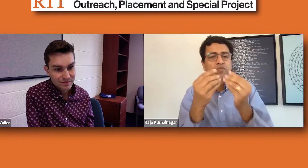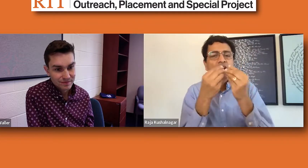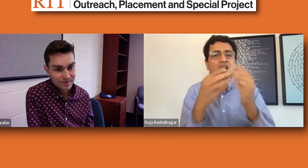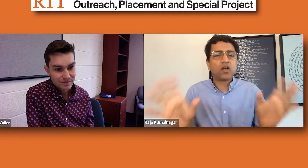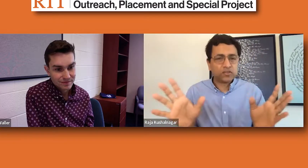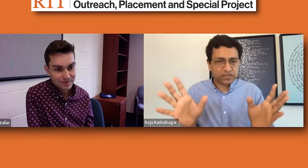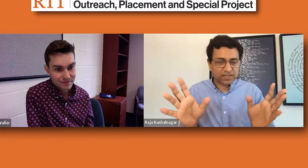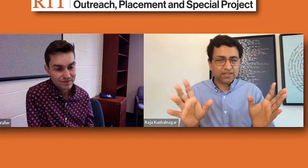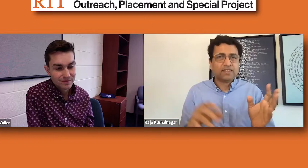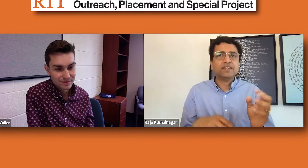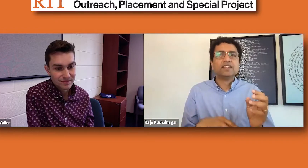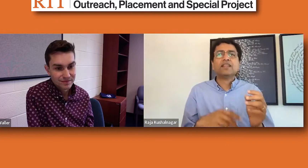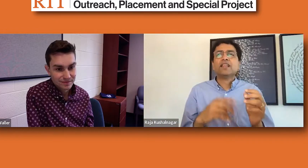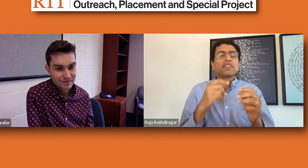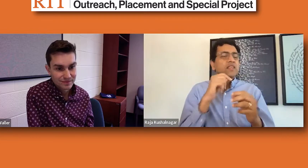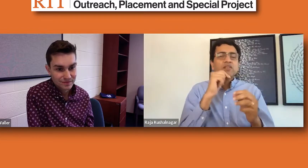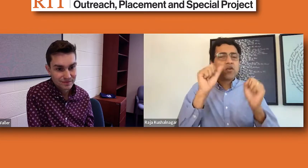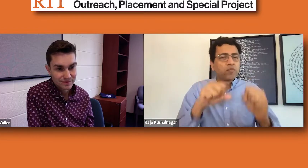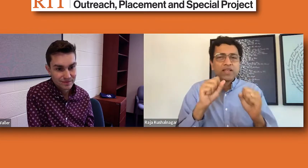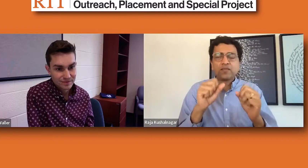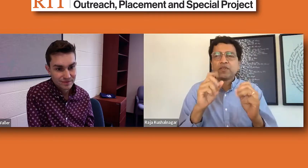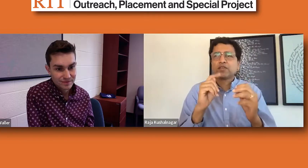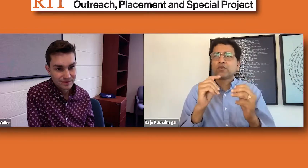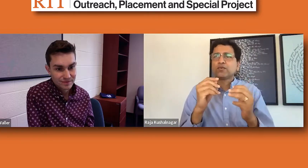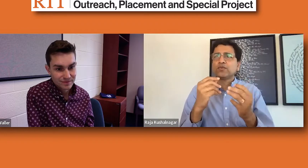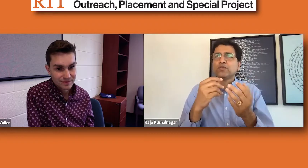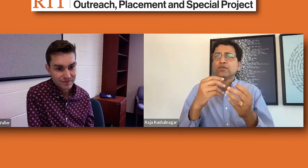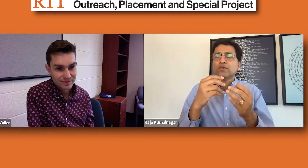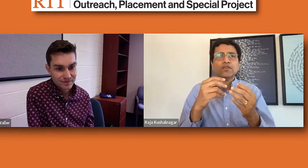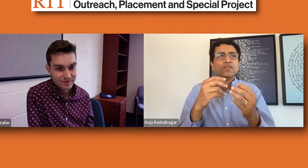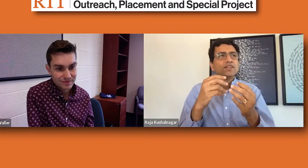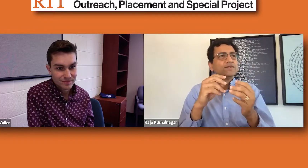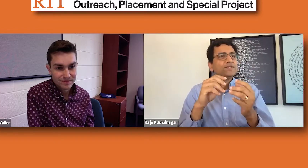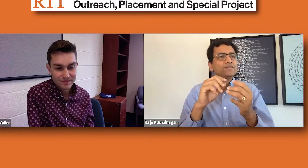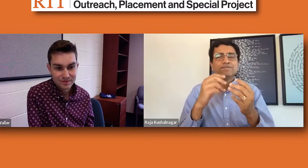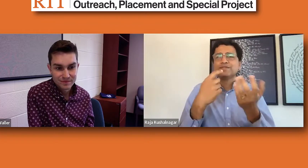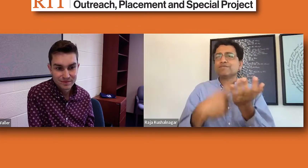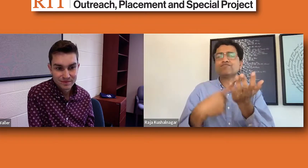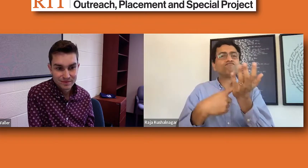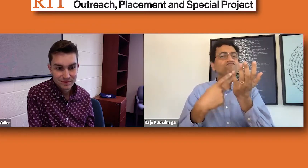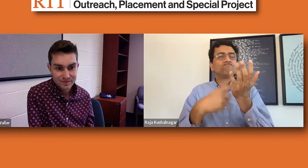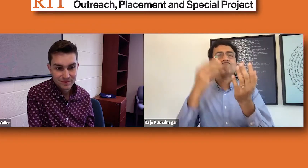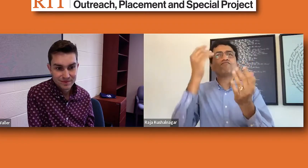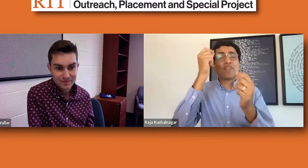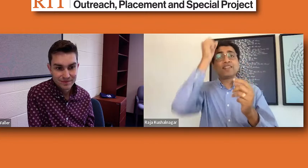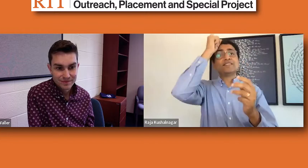for that one Deaf participant.